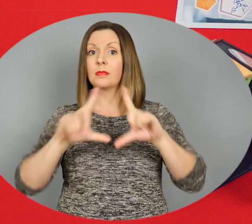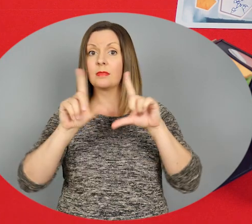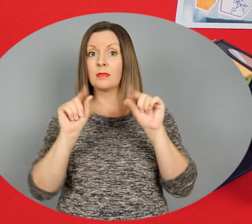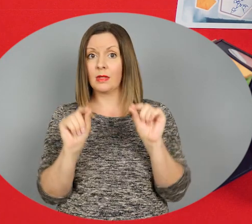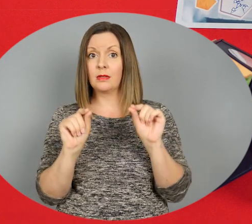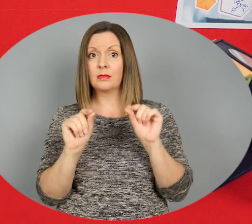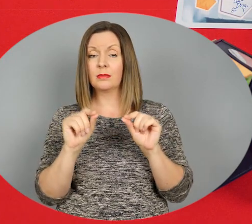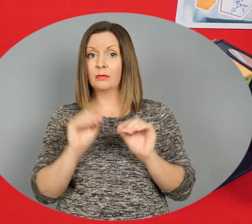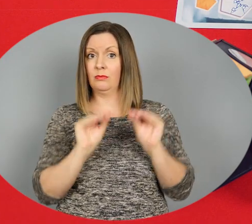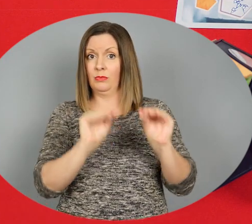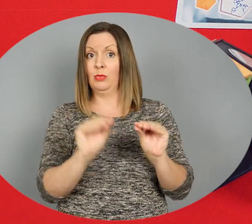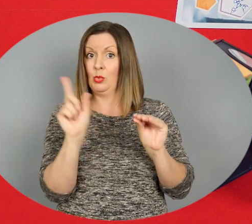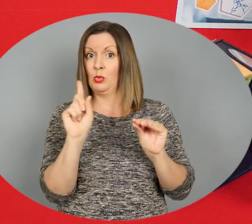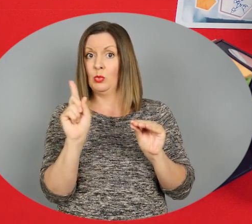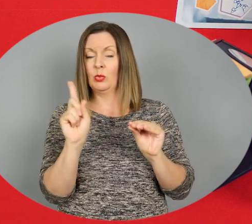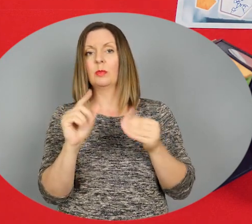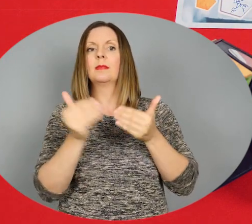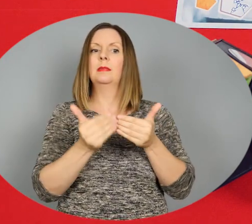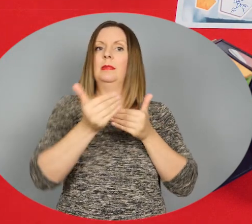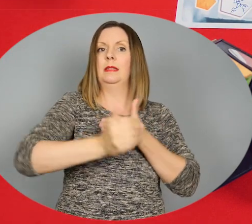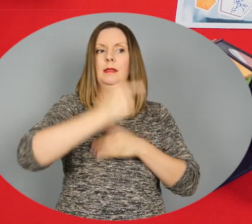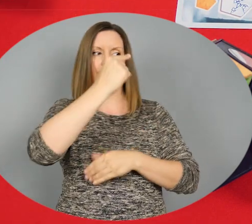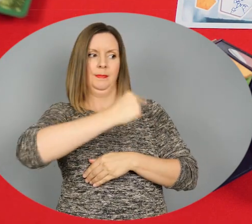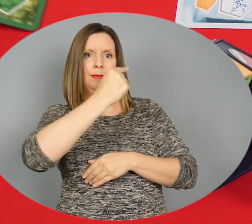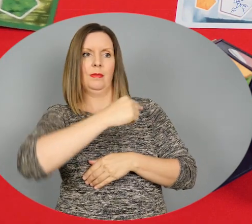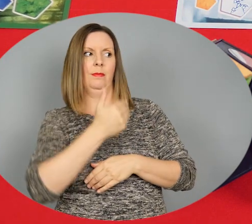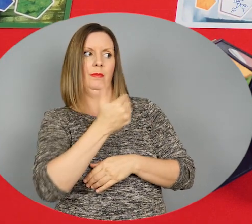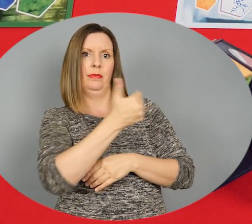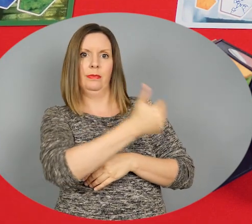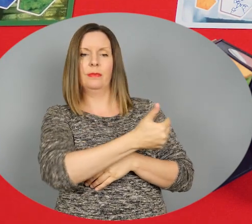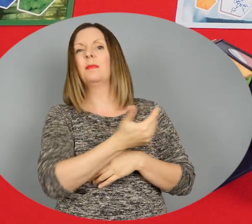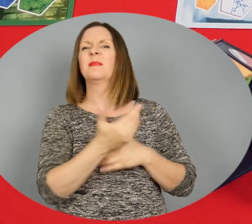card is not given to anyone, and instead it’s placed under the next column, where it will